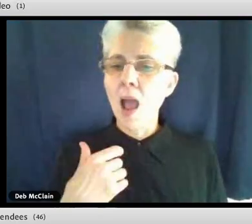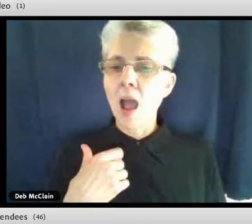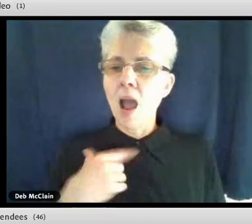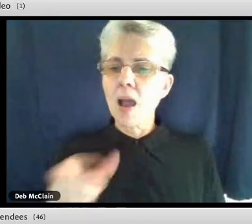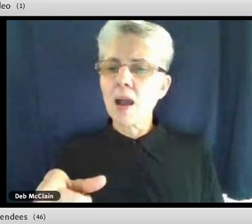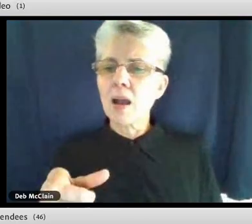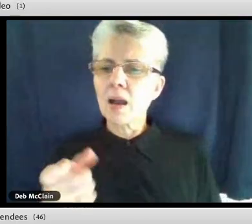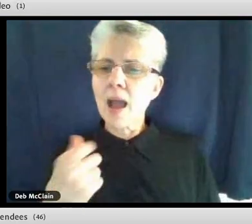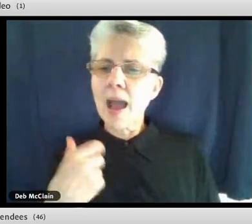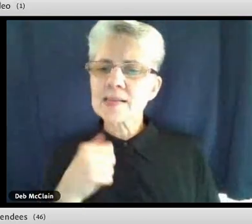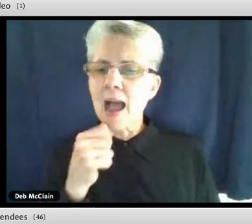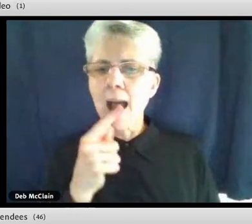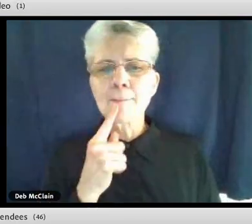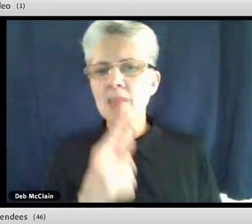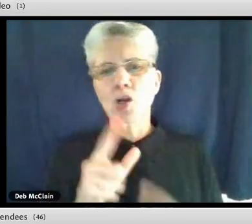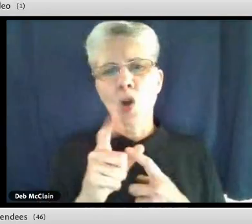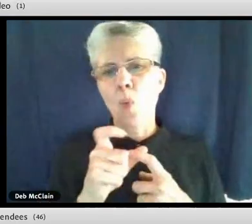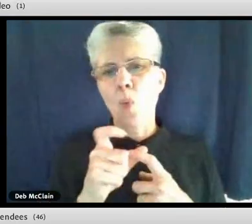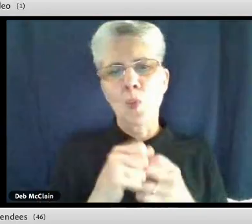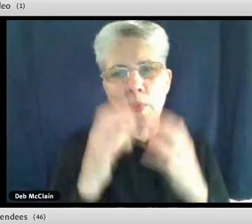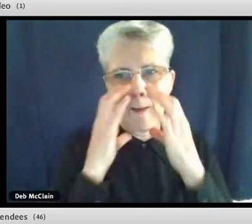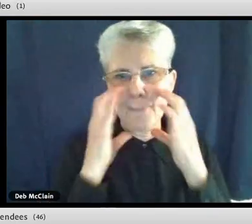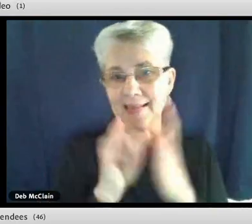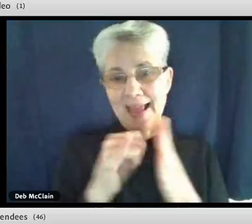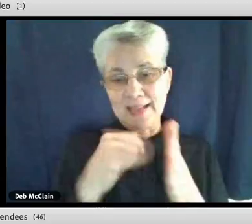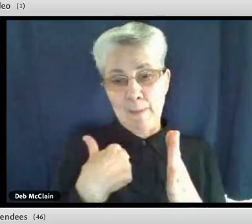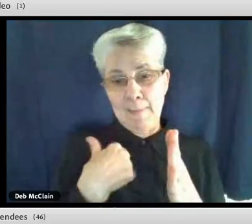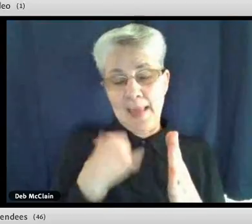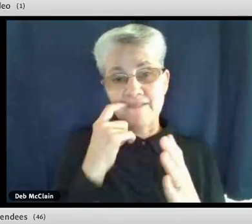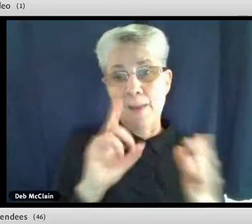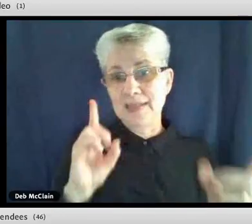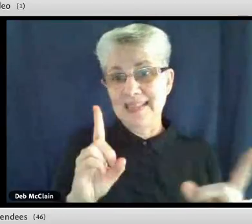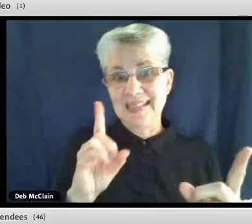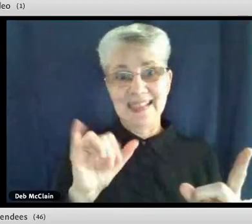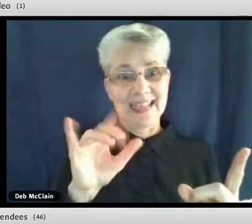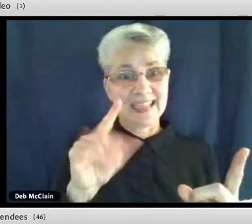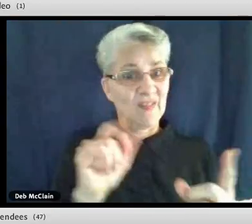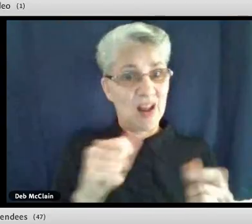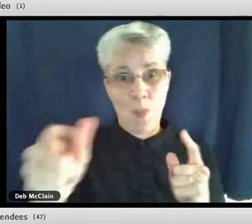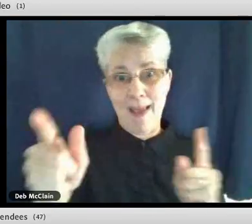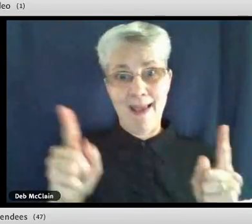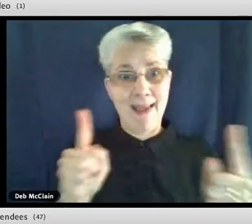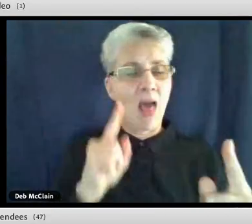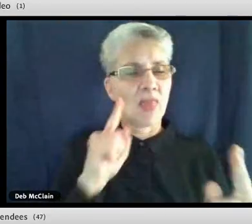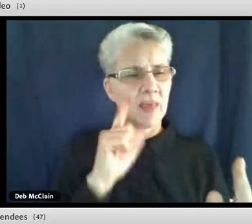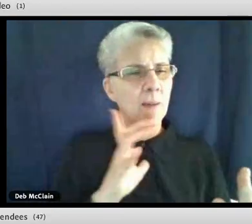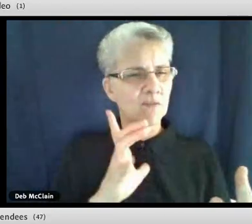I'm not going to run with a mask, Dana, that's me. If I'm at least 6 feet away from people, I think I'm fine.